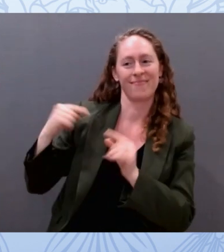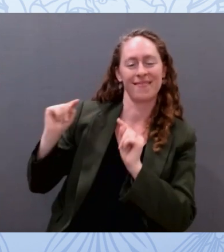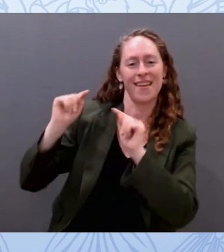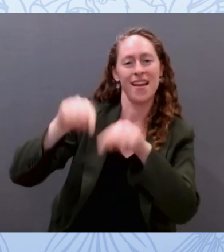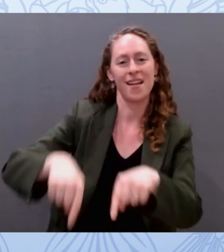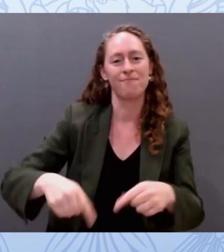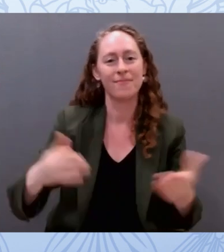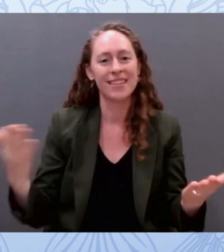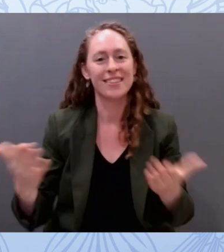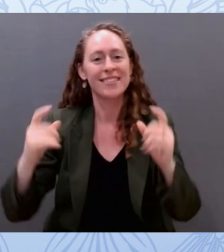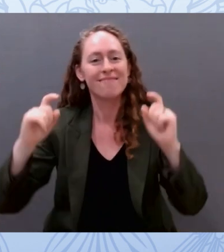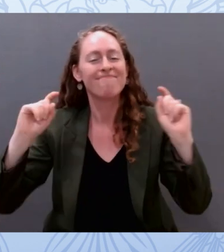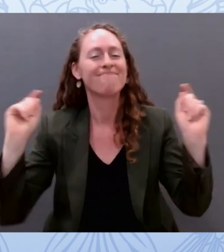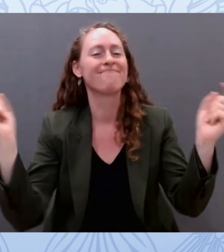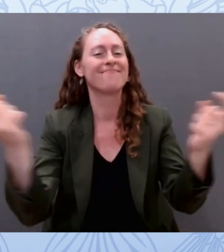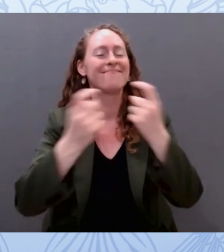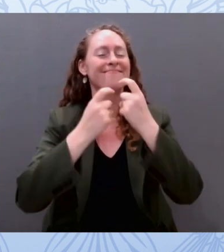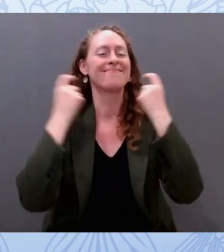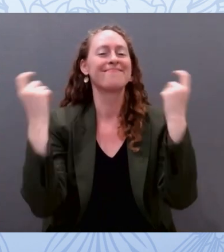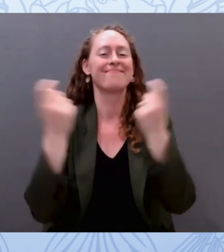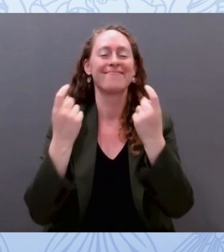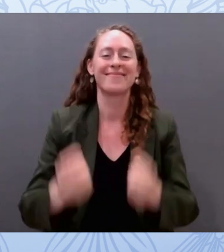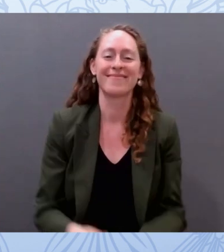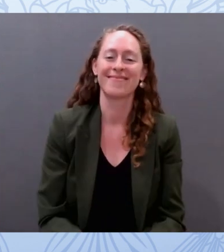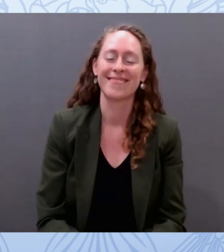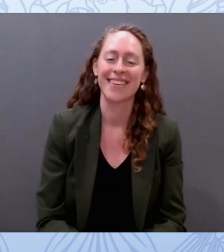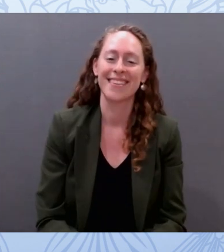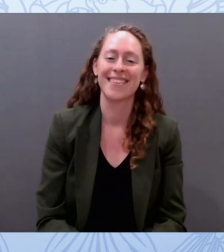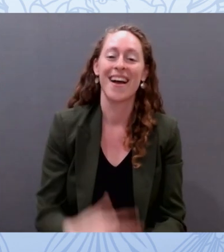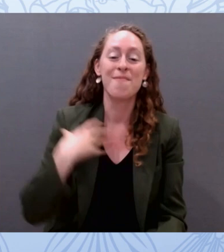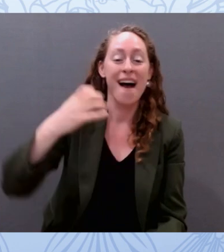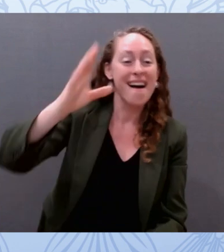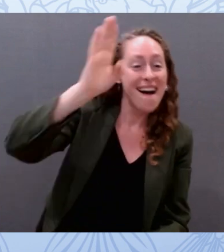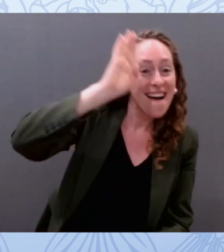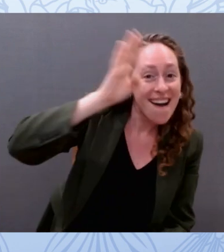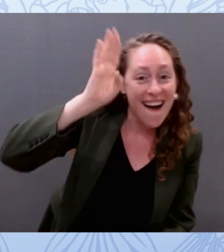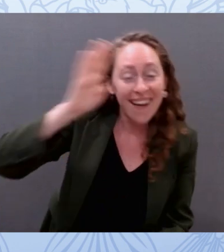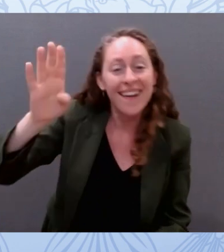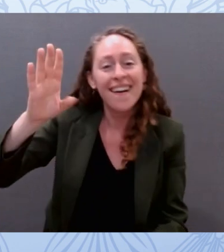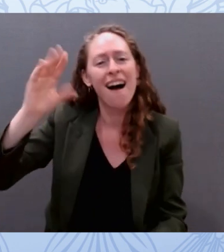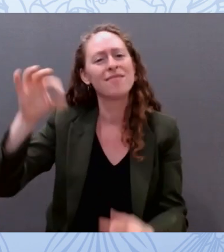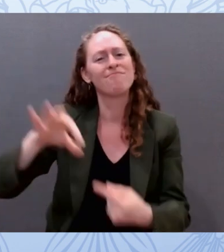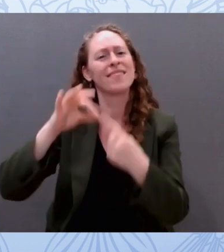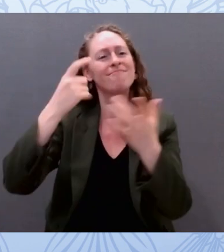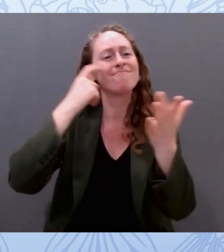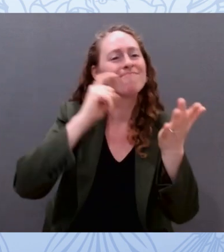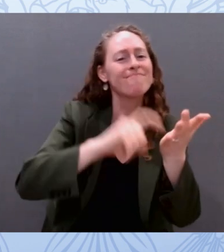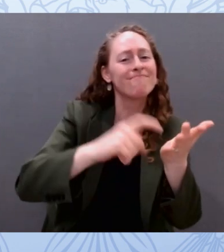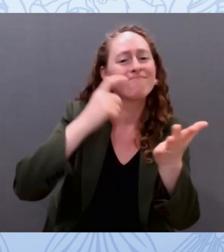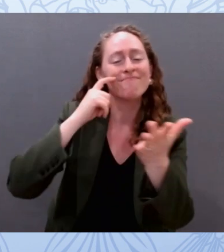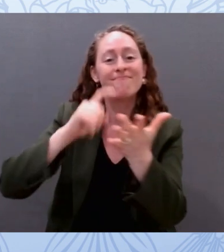you know, and a special hello to all of my colleagues and fellow educators who are here today.